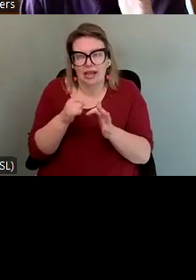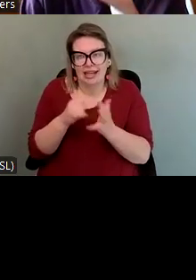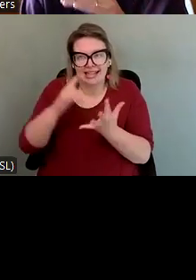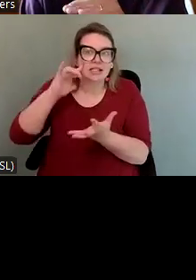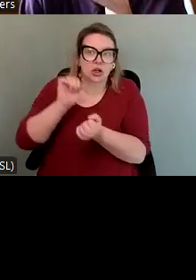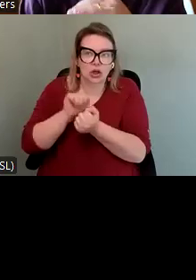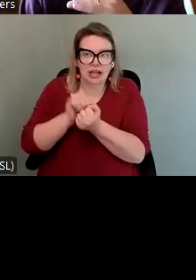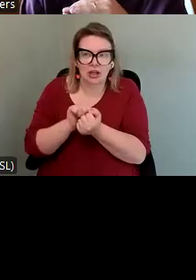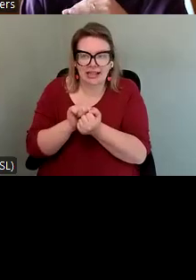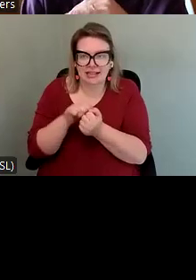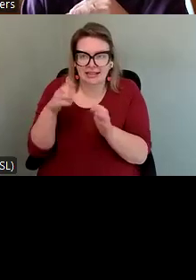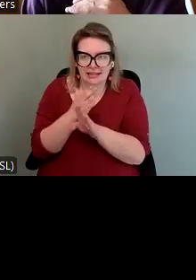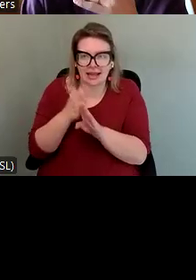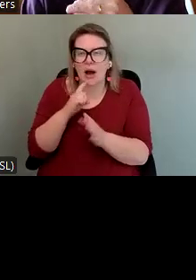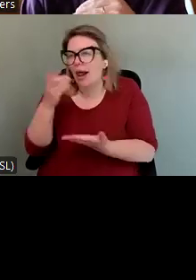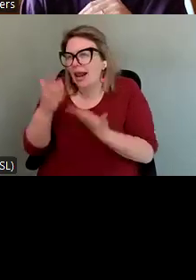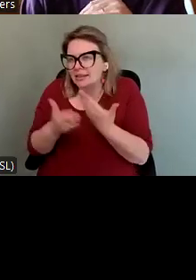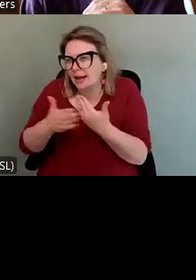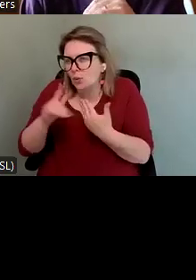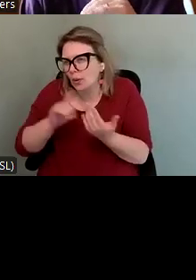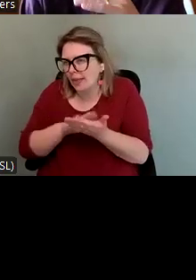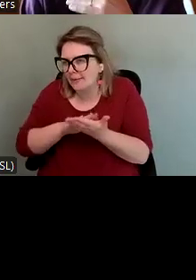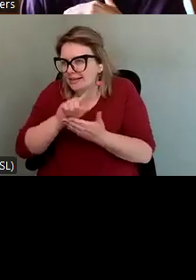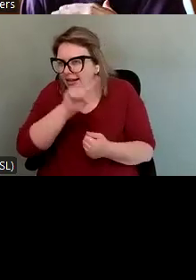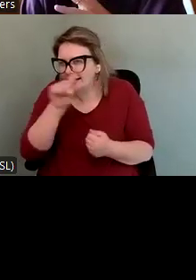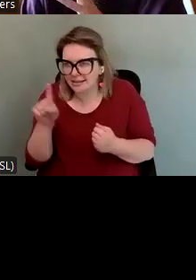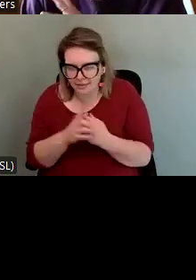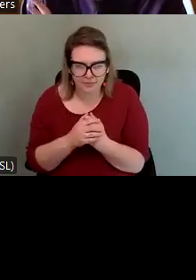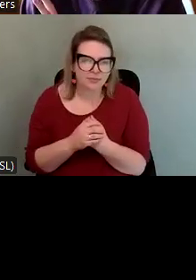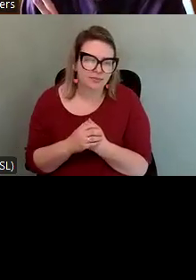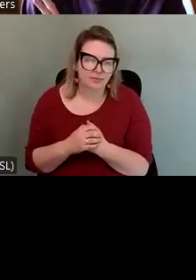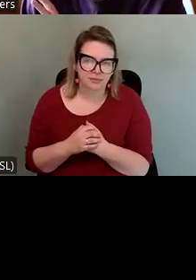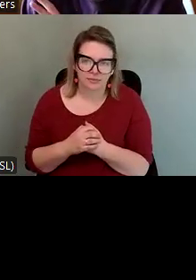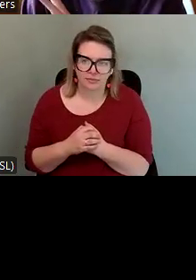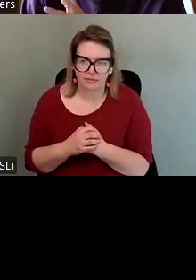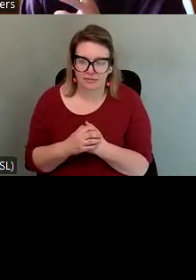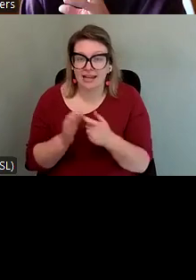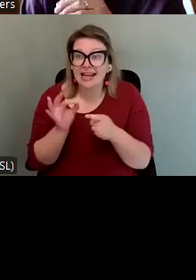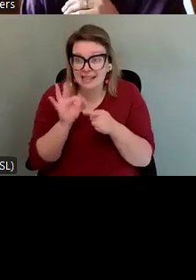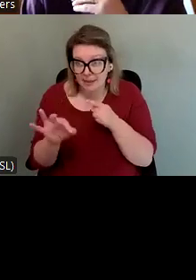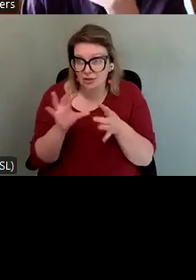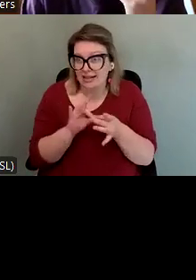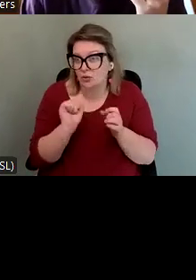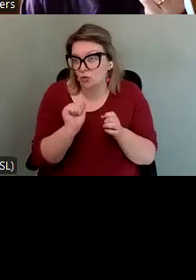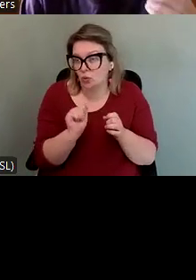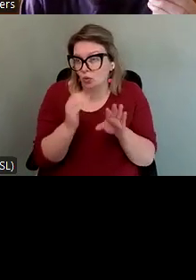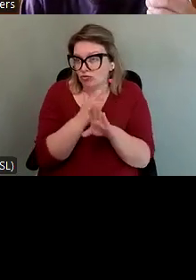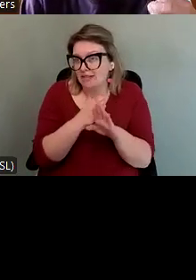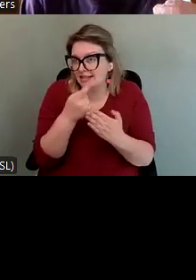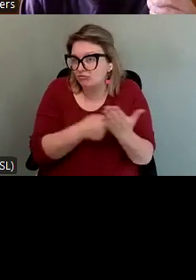We're going to go deeper into what cookies are and how that all works later on, and especially with compliance. Essentially, that's a piece of information